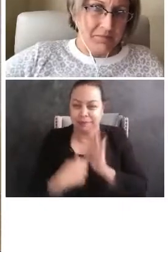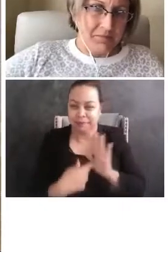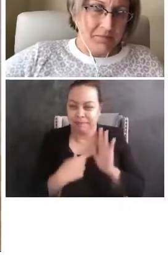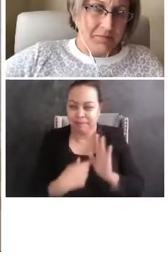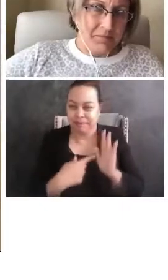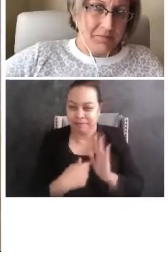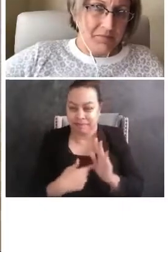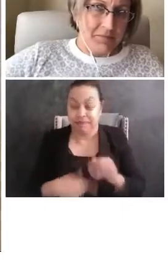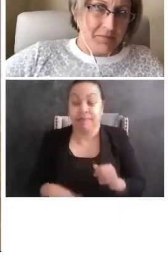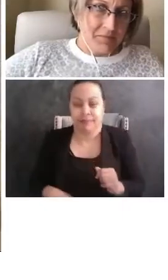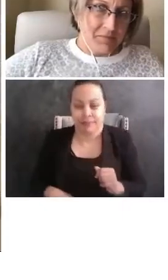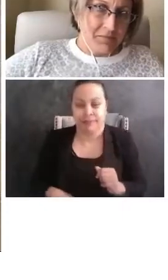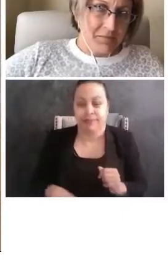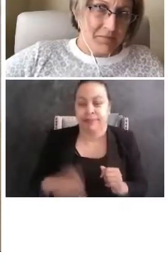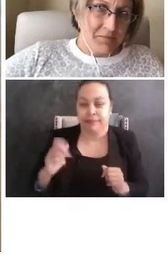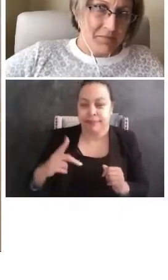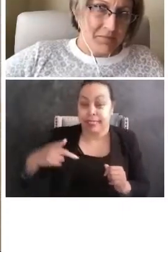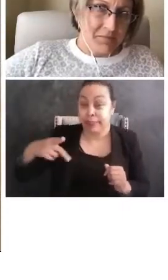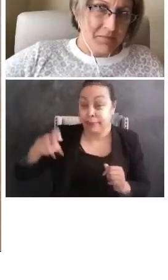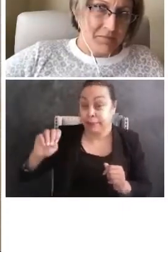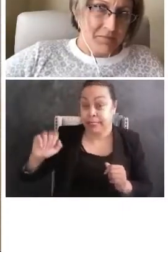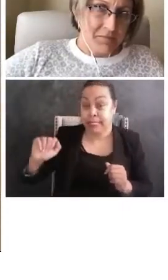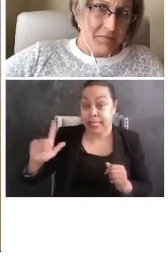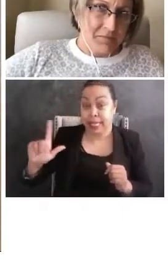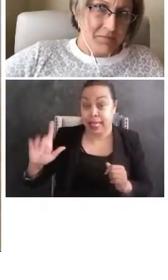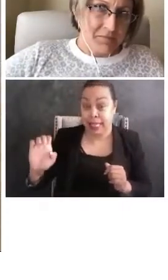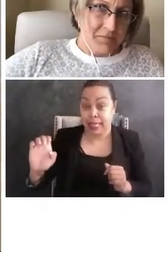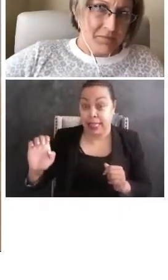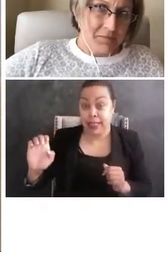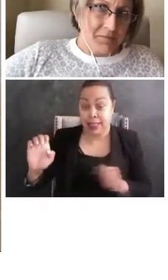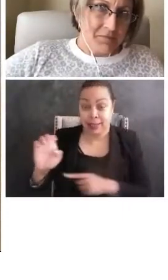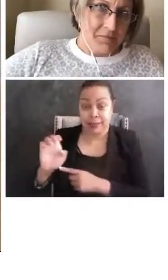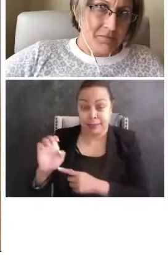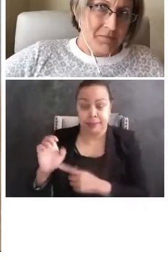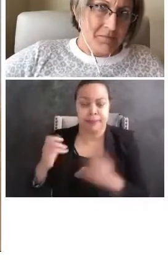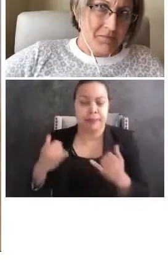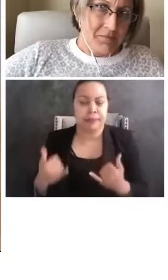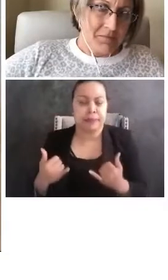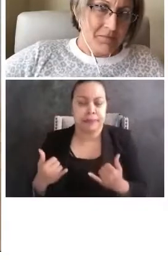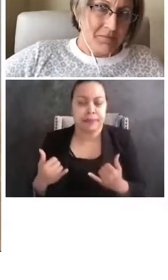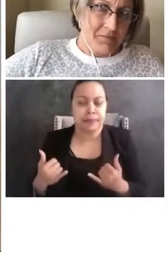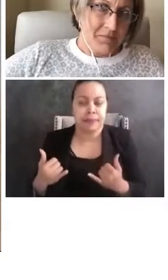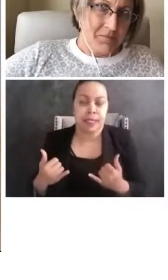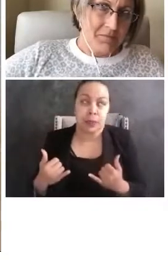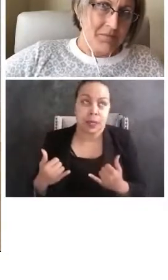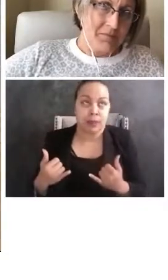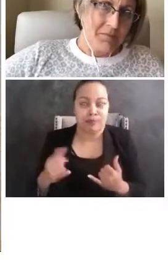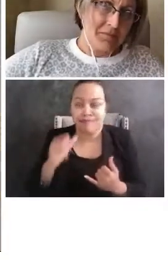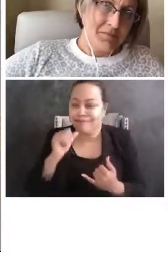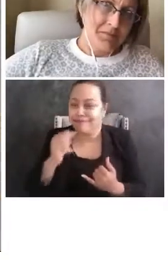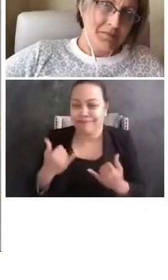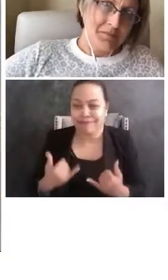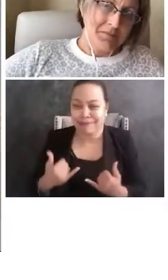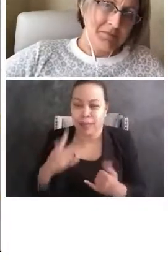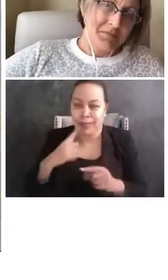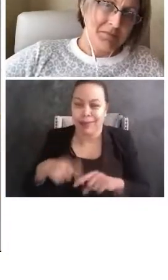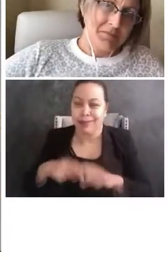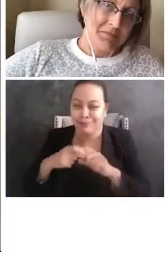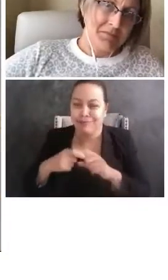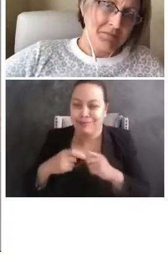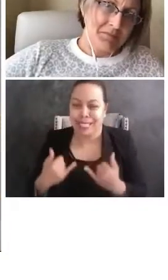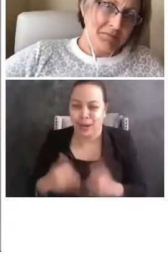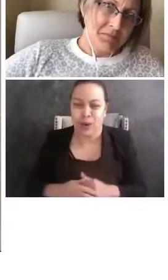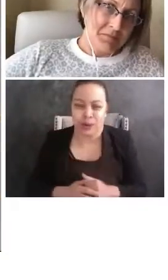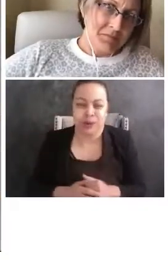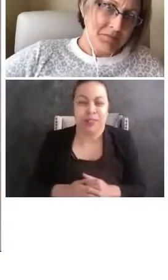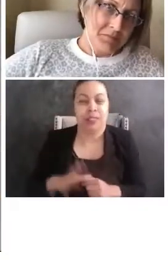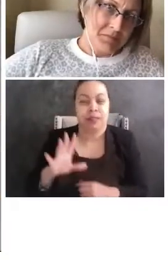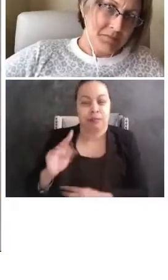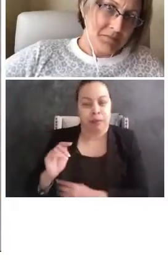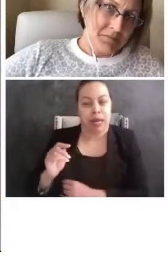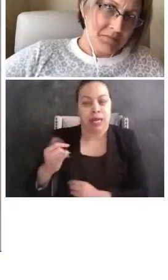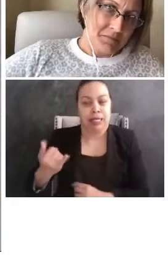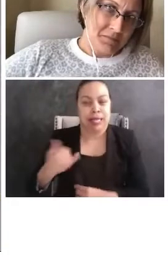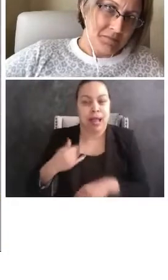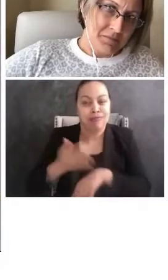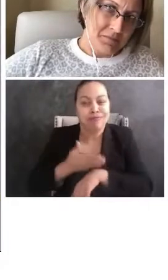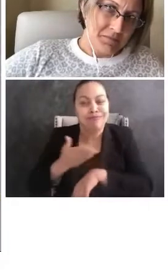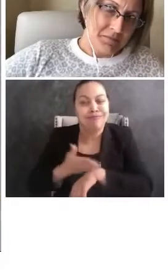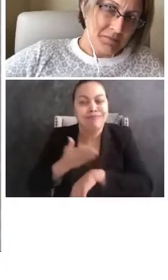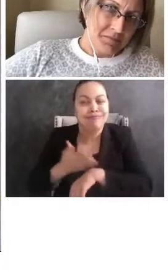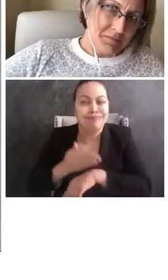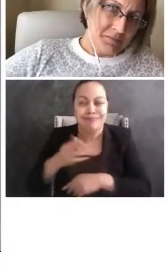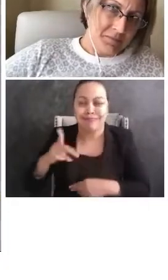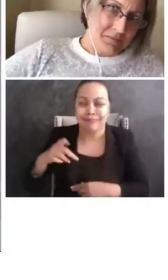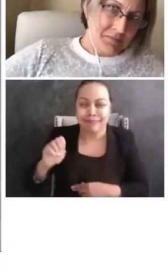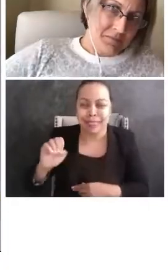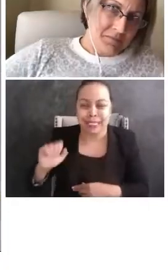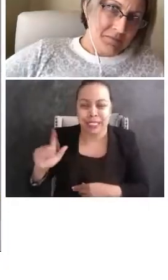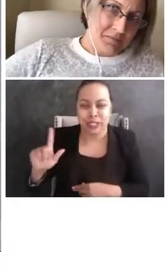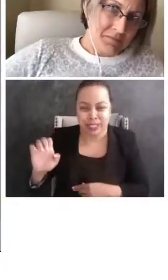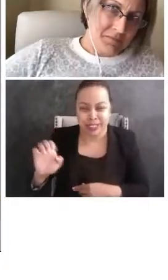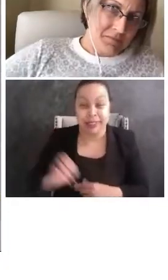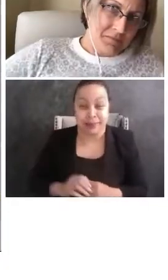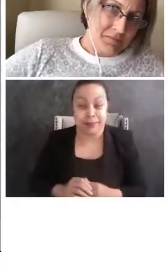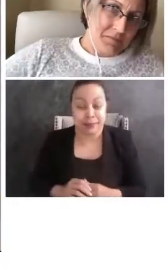The Peale is in a pause right now, but we are working on renovating the Peale, and after